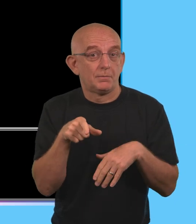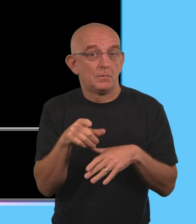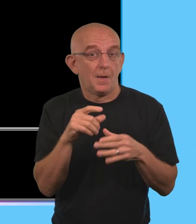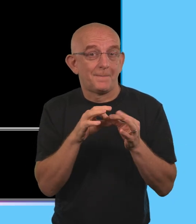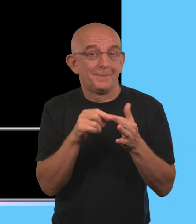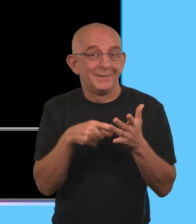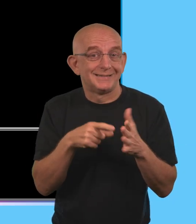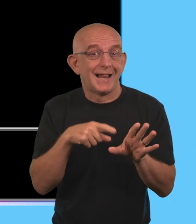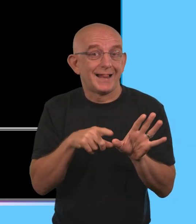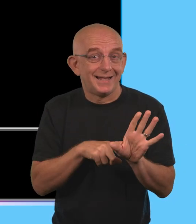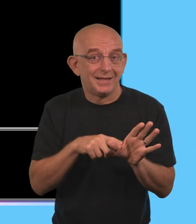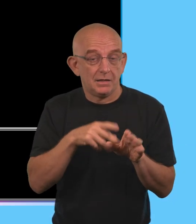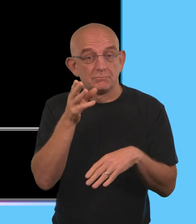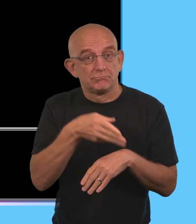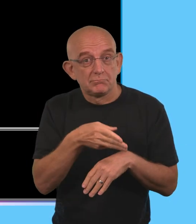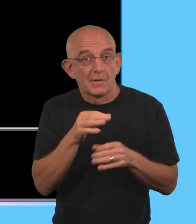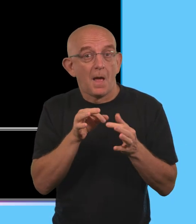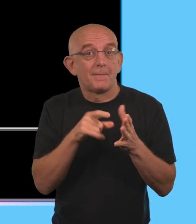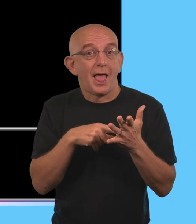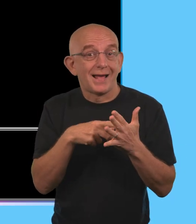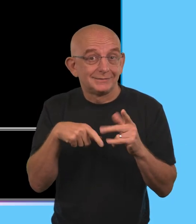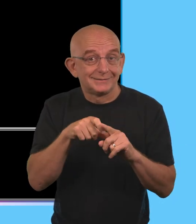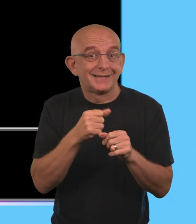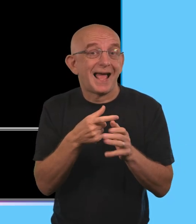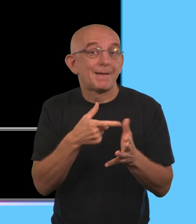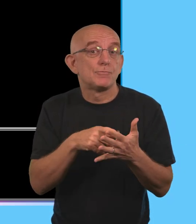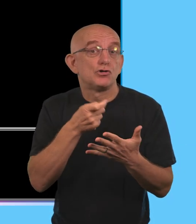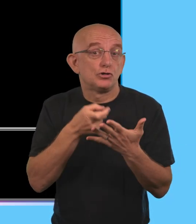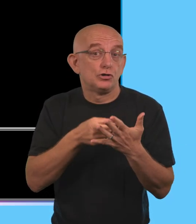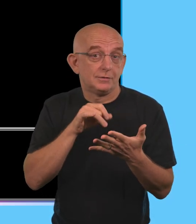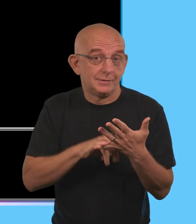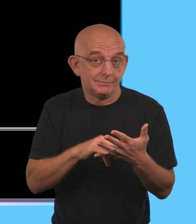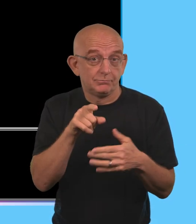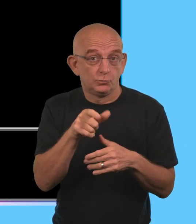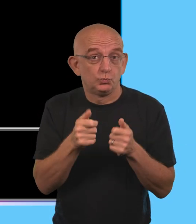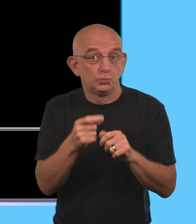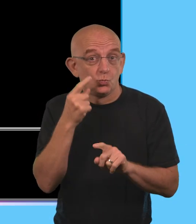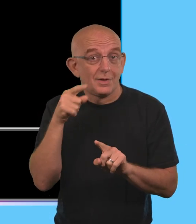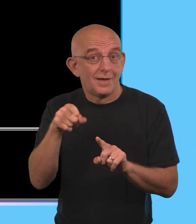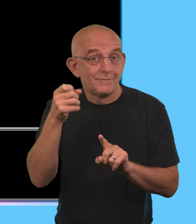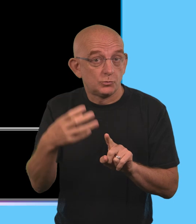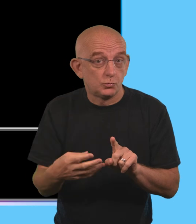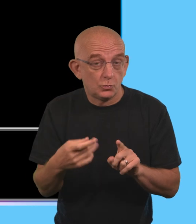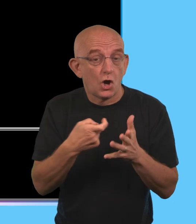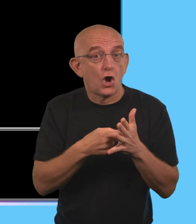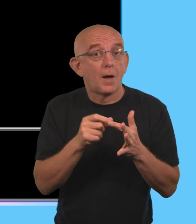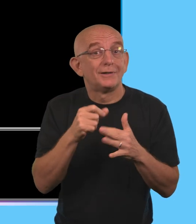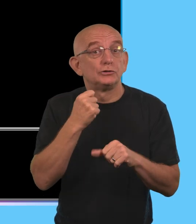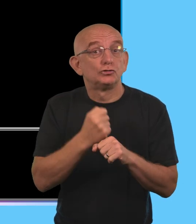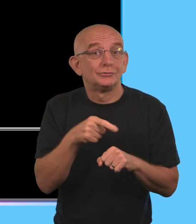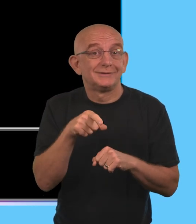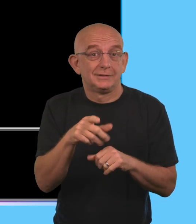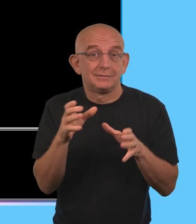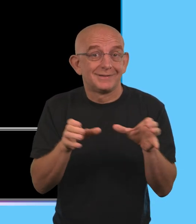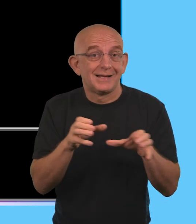You can find the game jam and try out of all the entries at bit.ly/BlindGamers